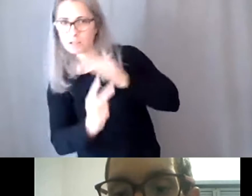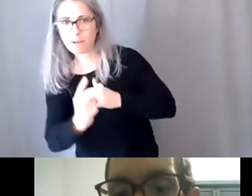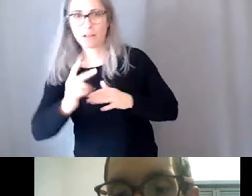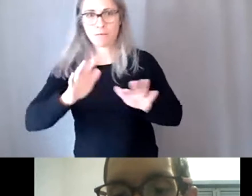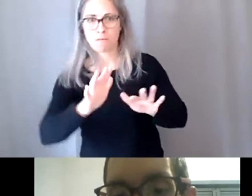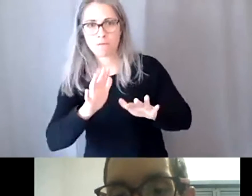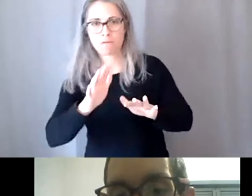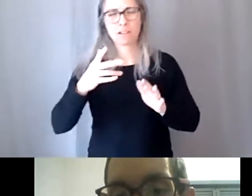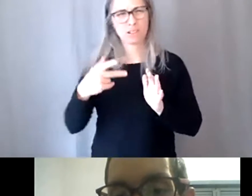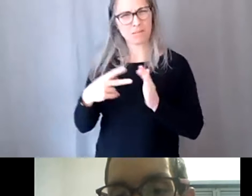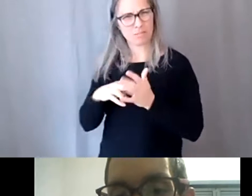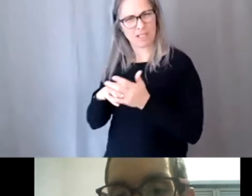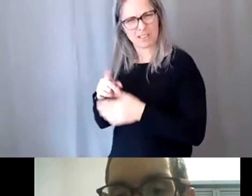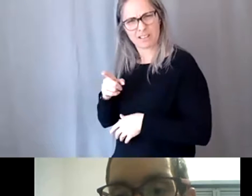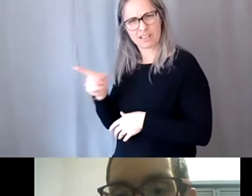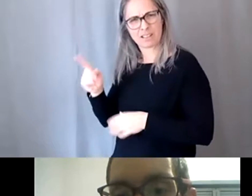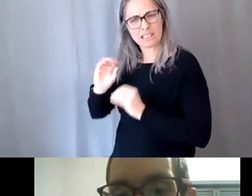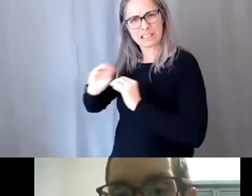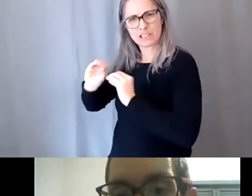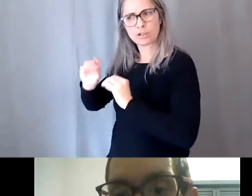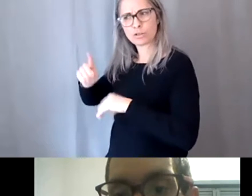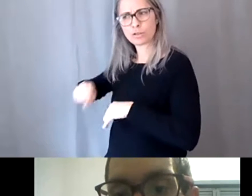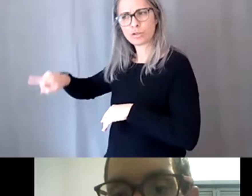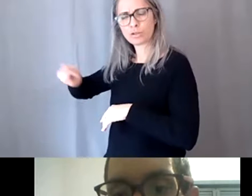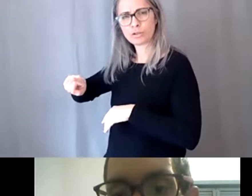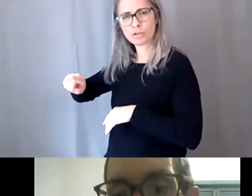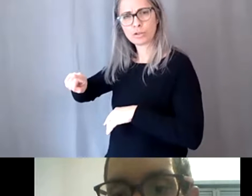instructs in this way that doesn't tell you to asses anything